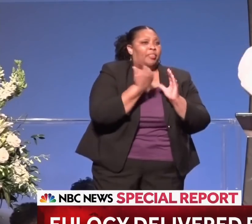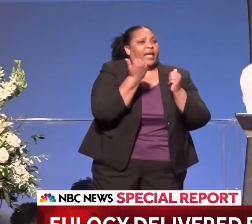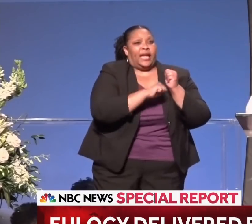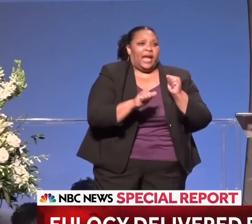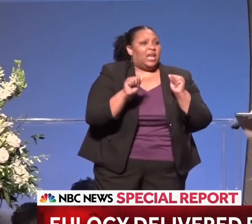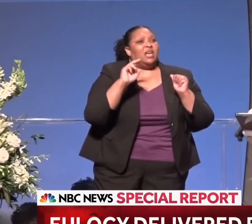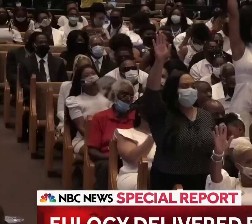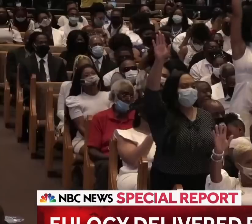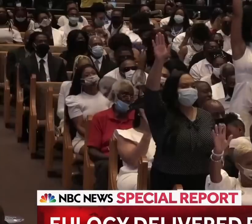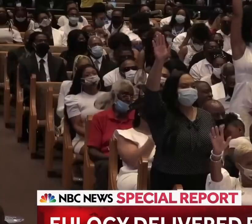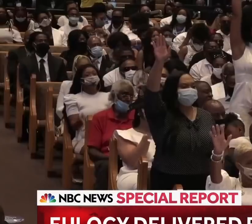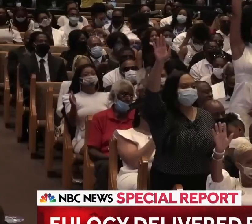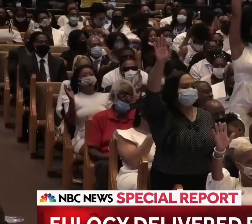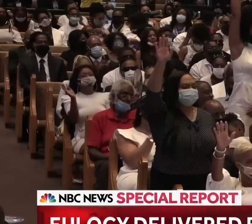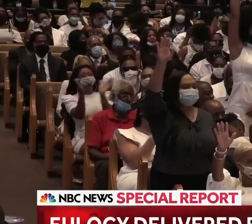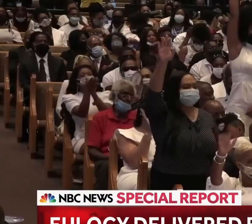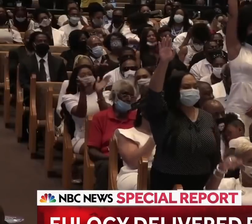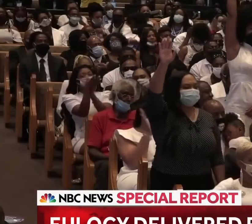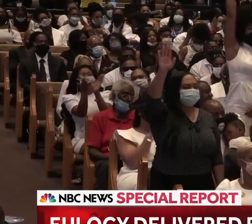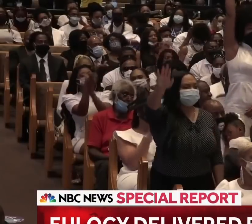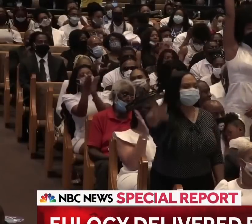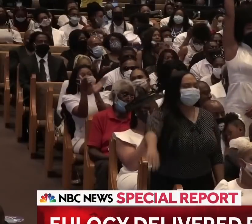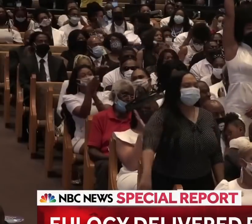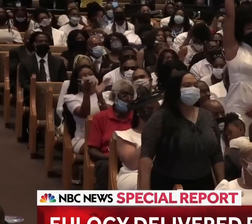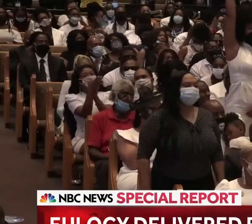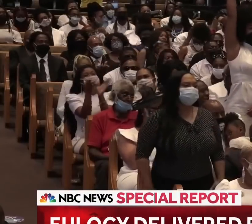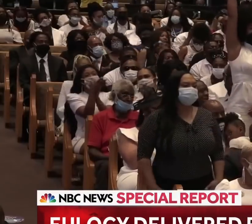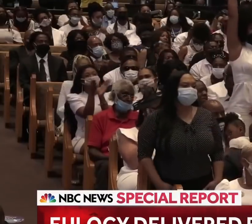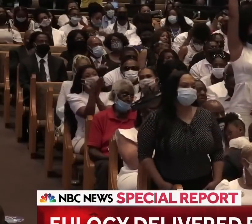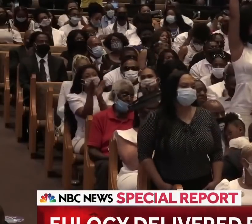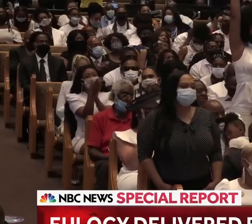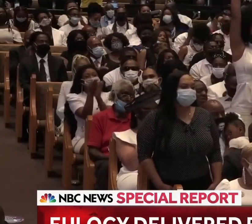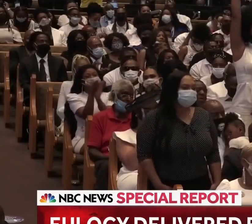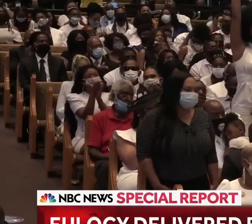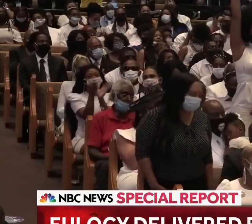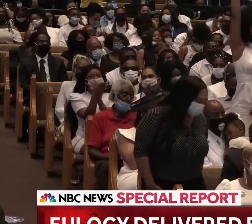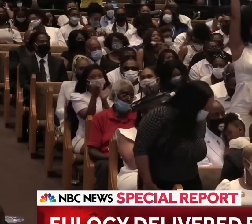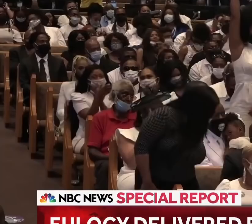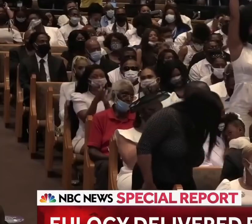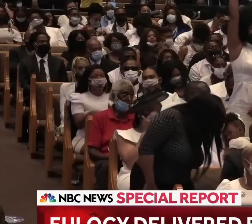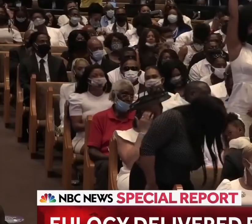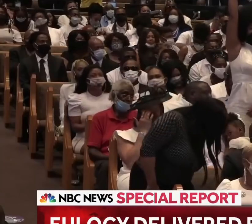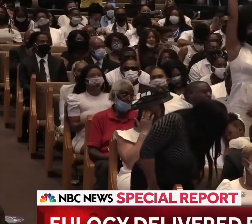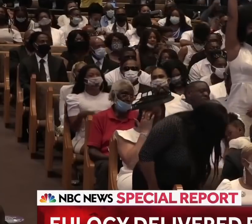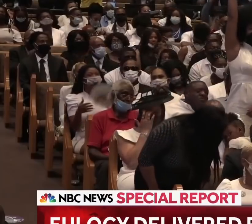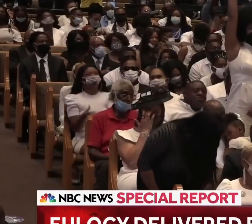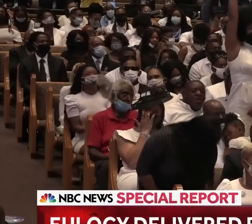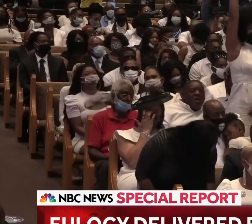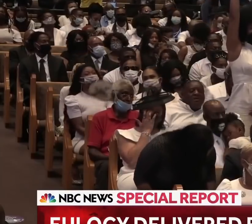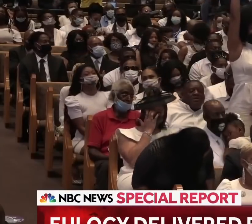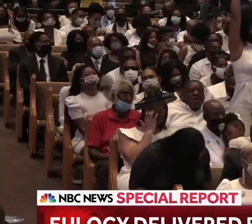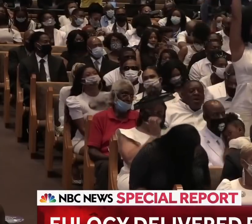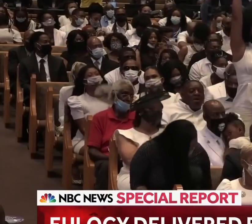BUT GEORGE WAS JUST GEORGE. AND NOW YOU HAVE TO UNDERSTAND, IF YOU VALUE ANY ONE OF US, IT’S